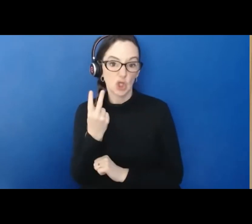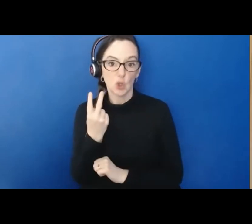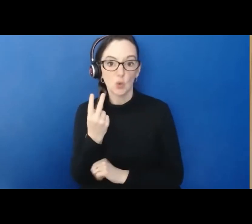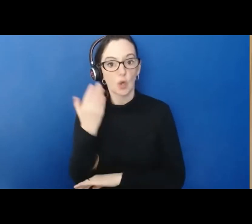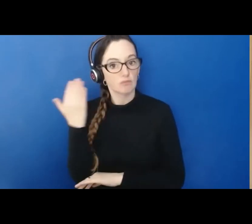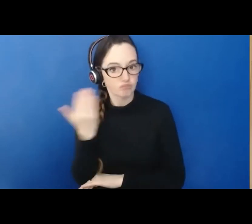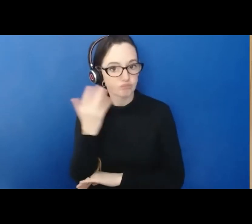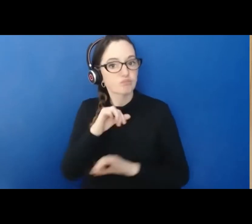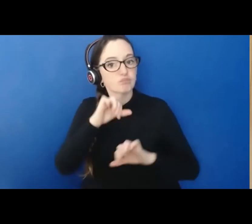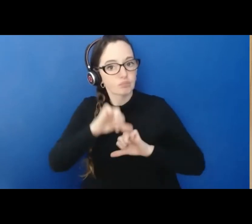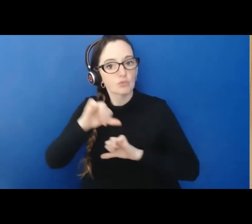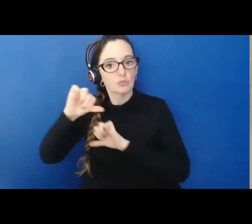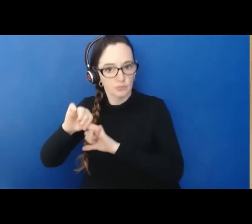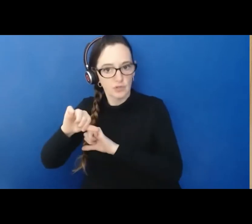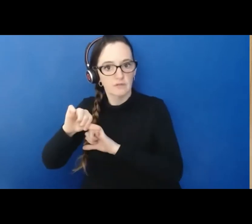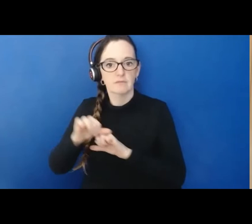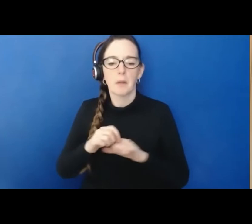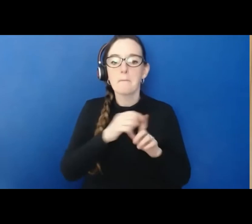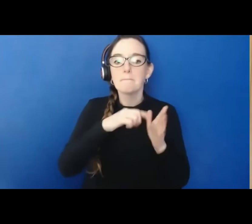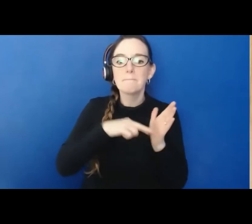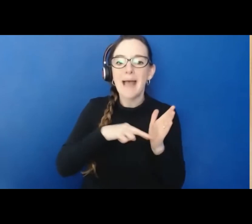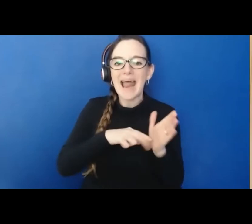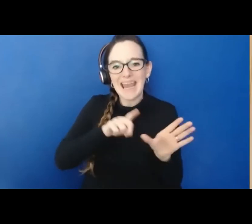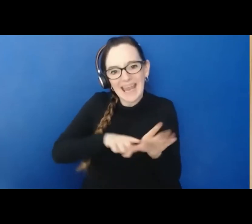going to hand straight over to Soledad and then 10 minutes from Soledad.